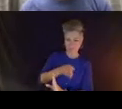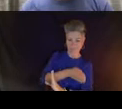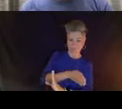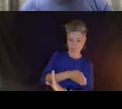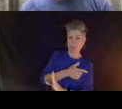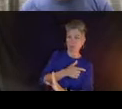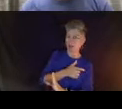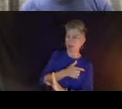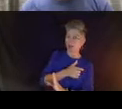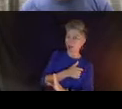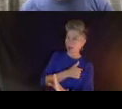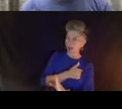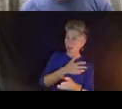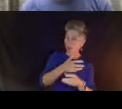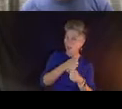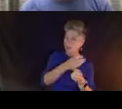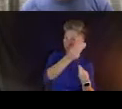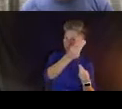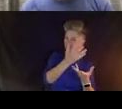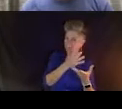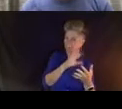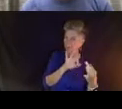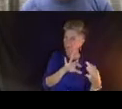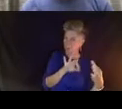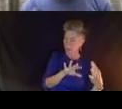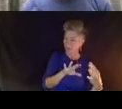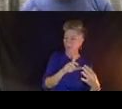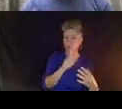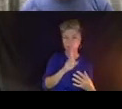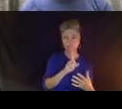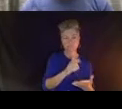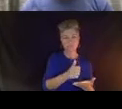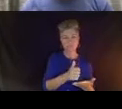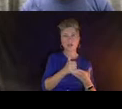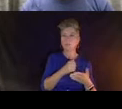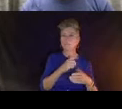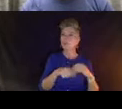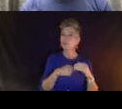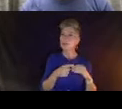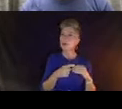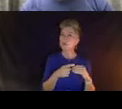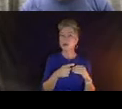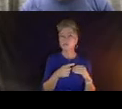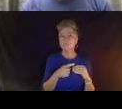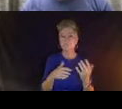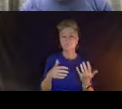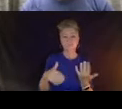which I thought was really, really helpful about, again, the social construct that is gender.